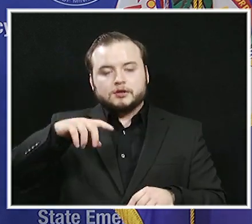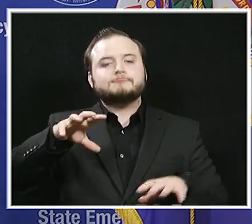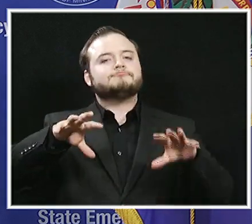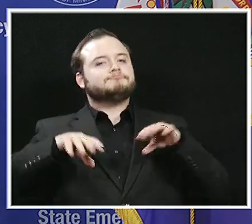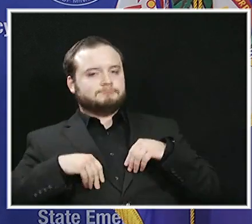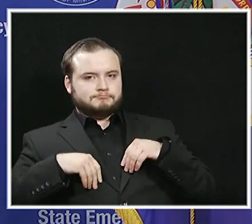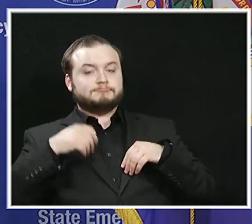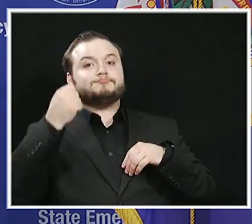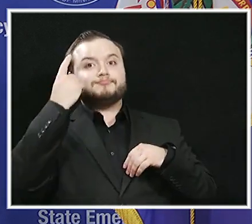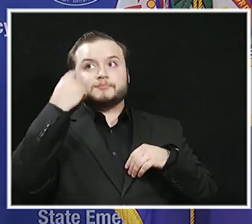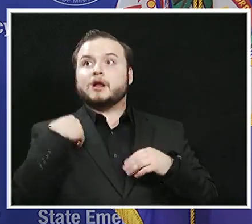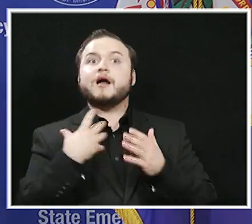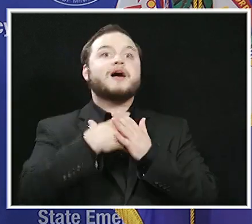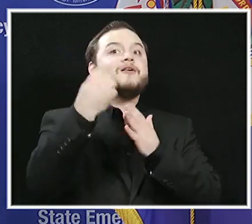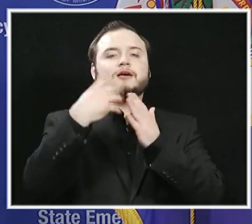the social distancing.